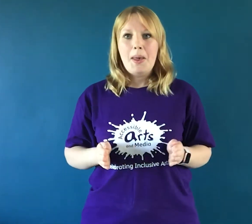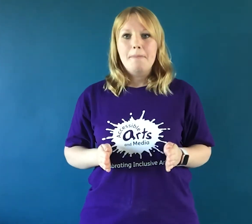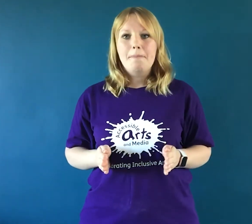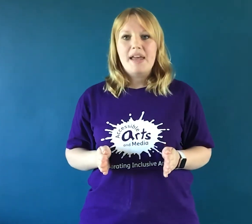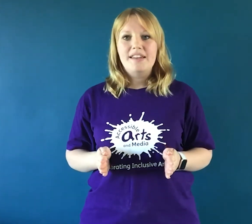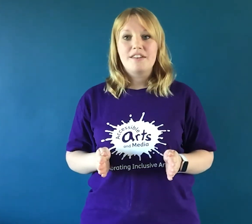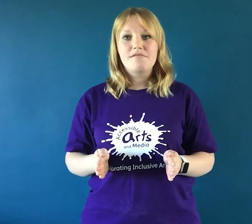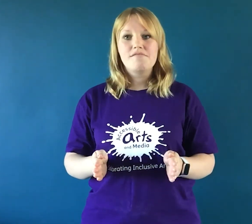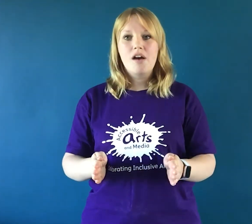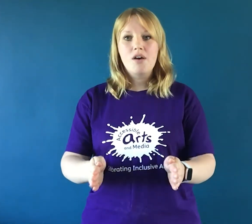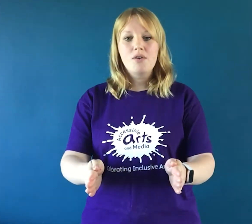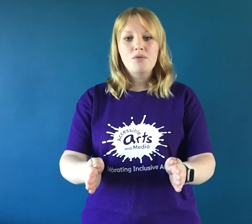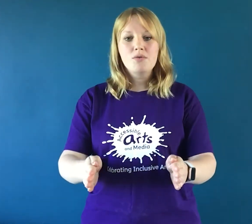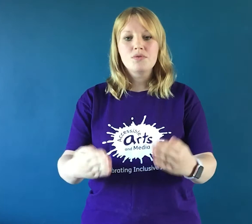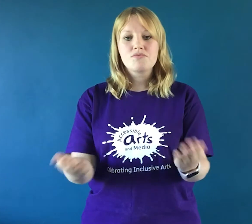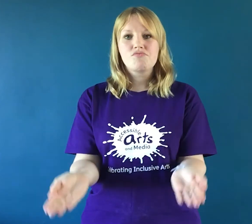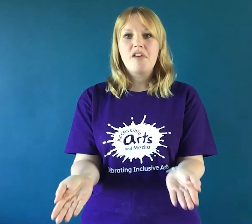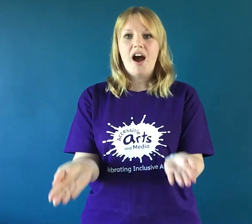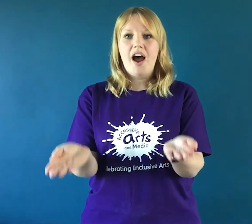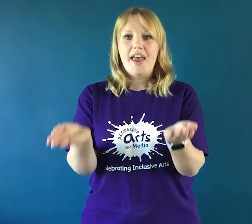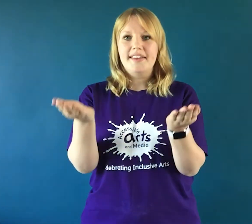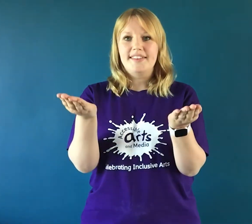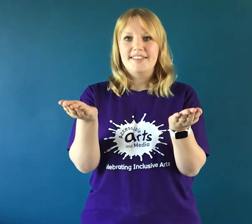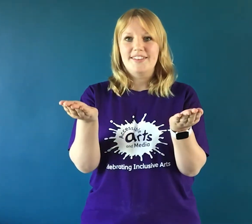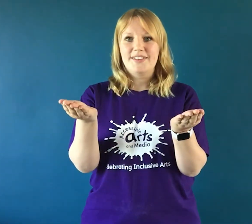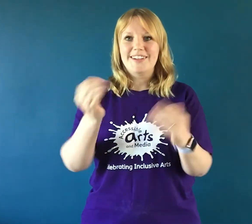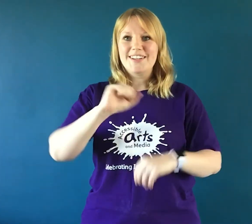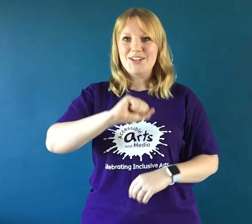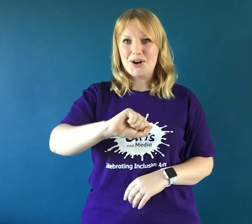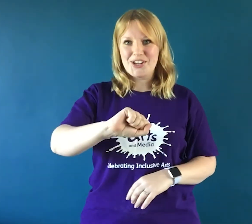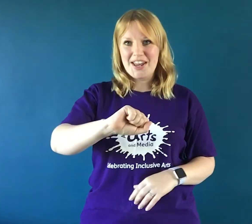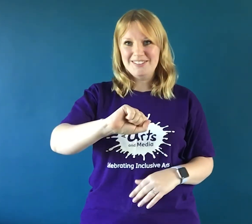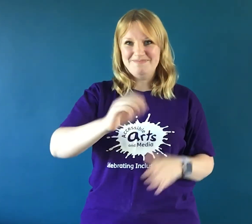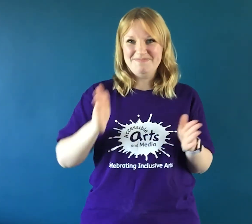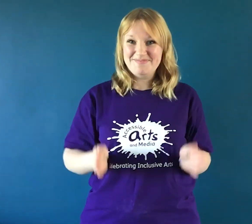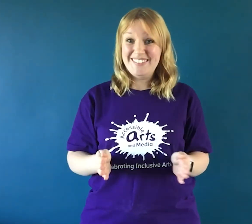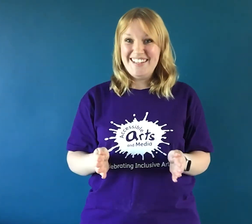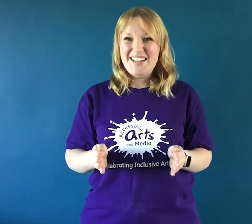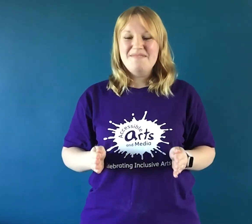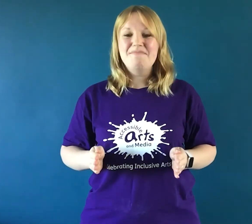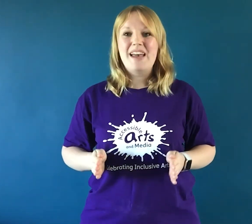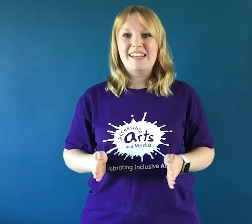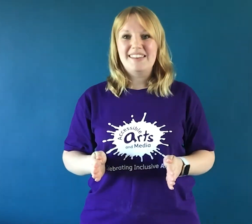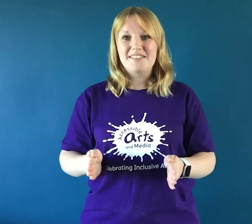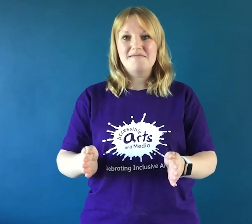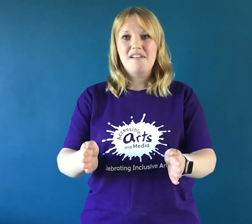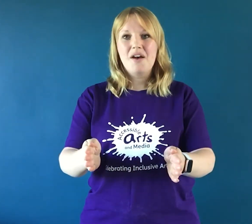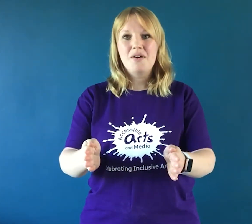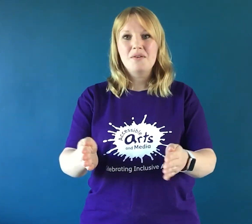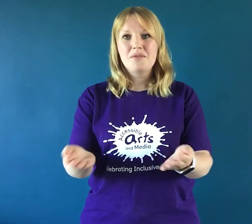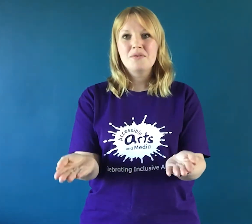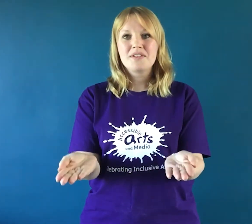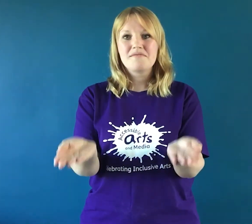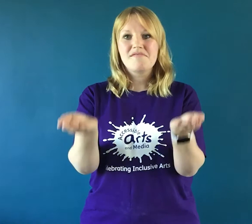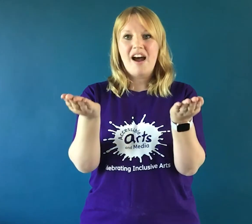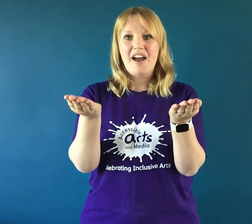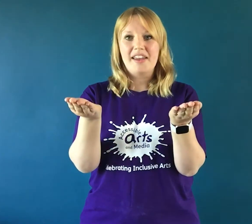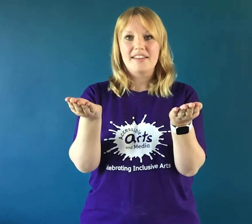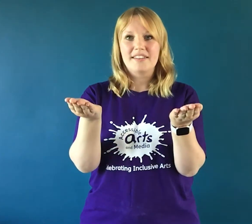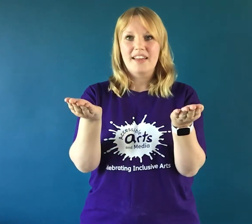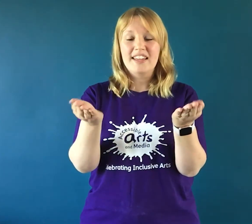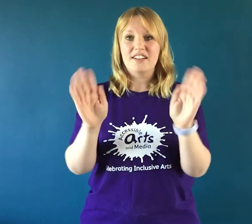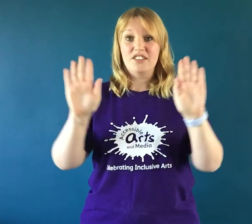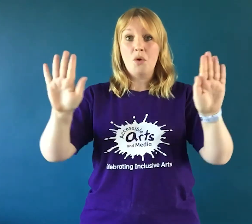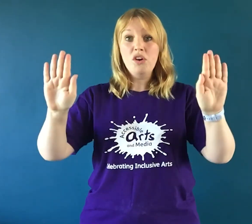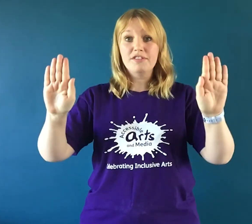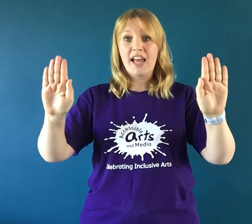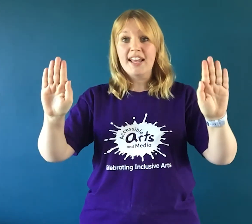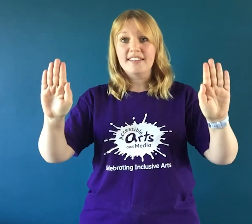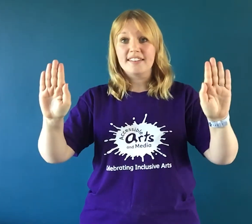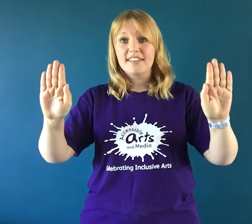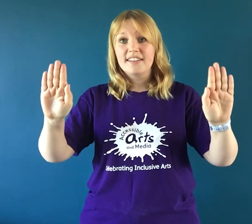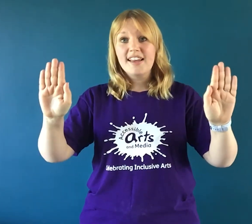May the road rise, your turn. May the road rise. Excellent so all flat hands, nice